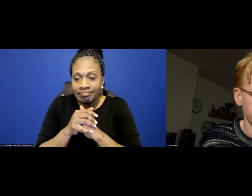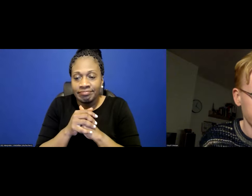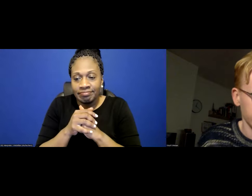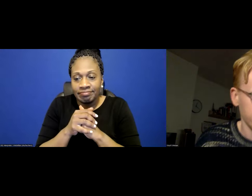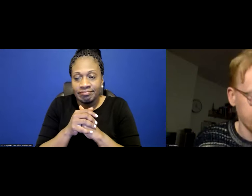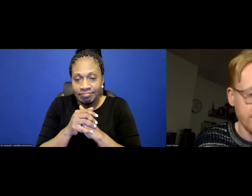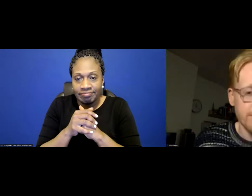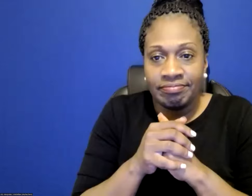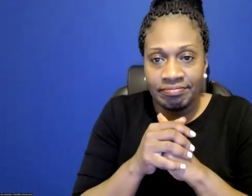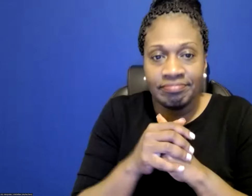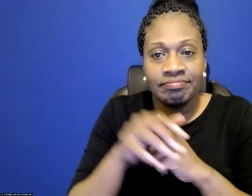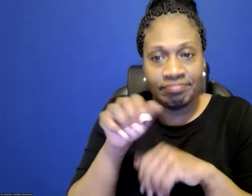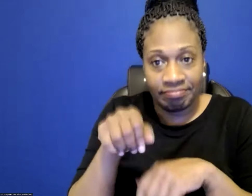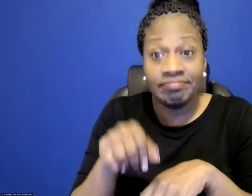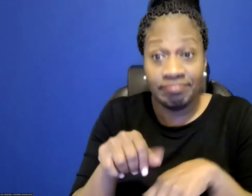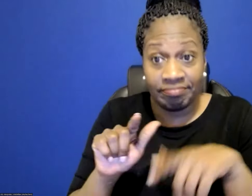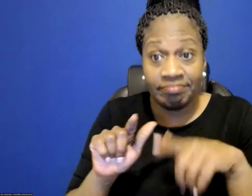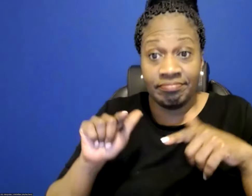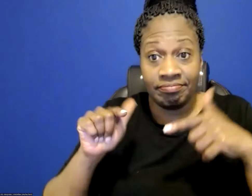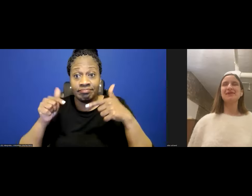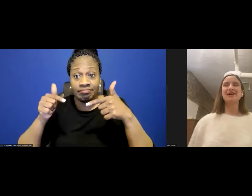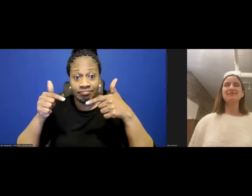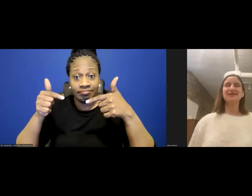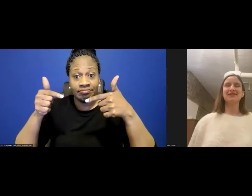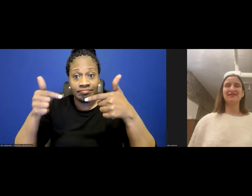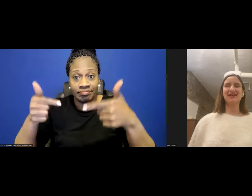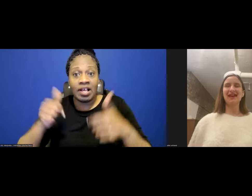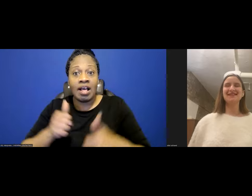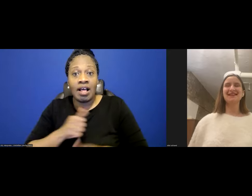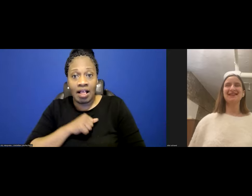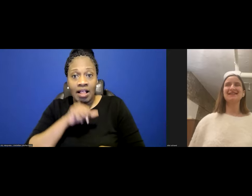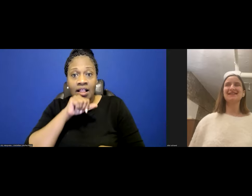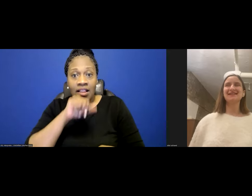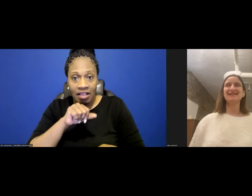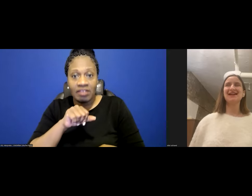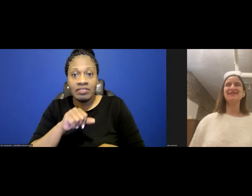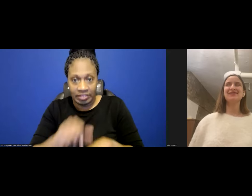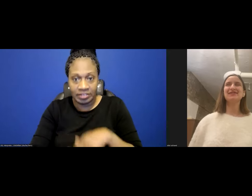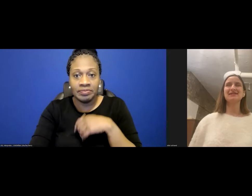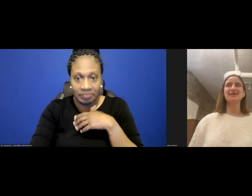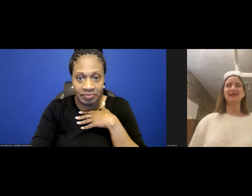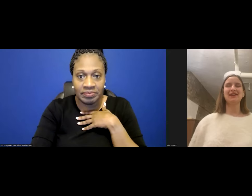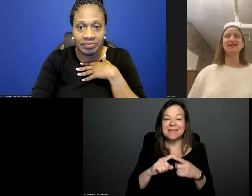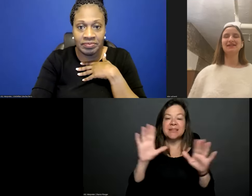Yeah, this is Julia. I love that both of you have brought up sort of enhancing your art through disabilities